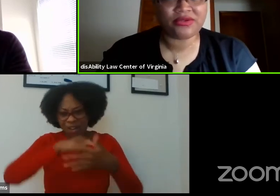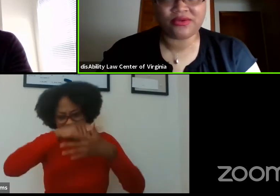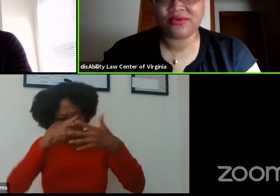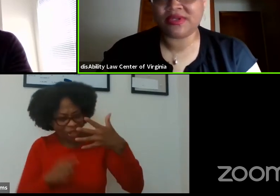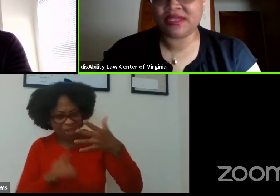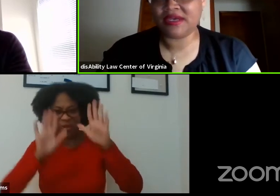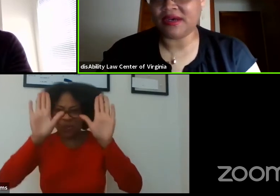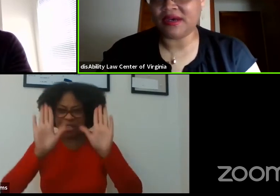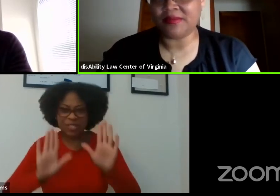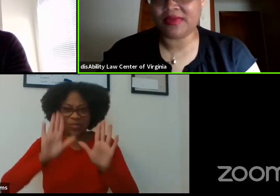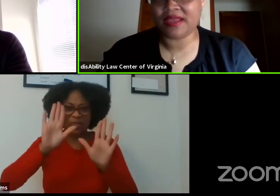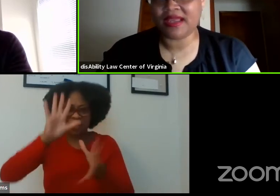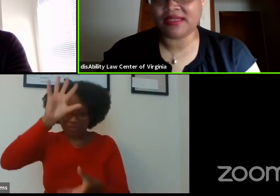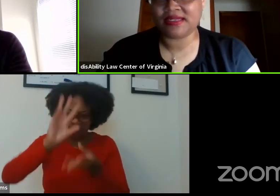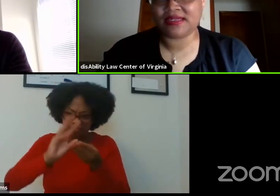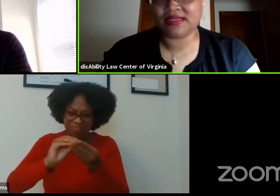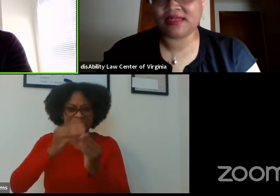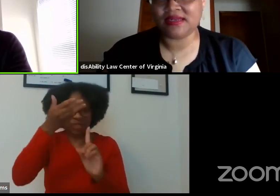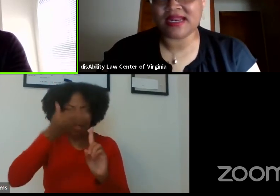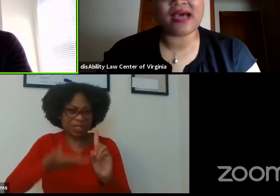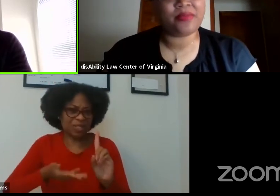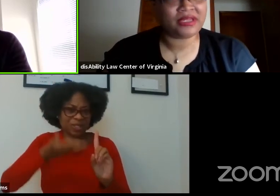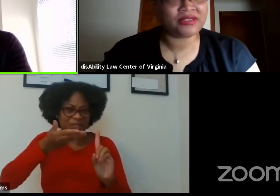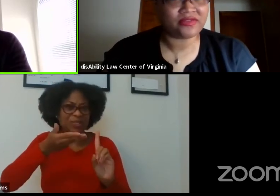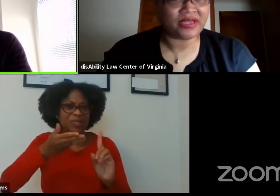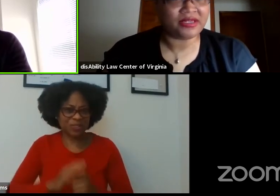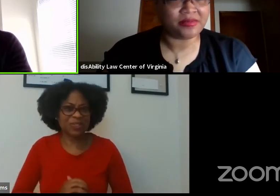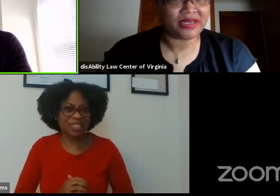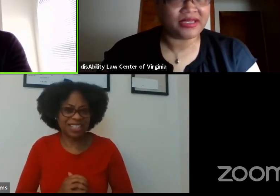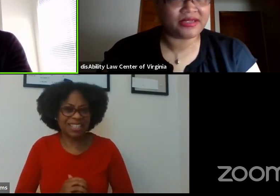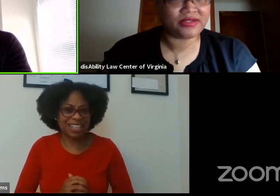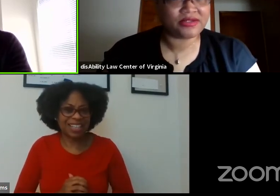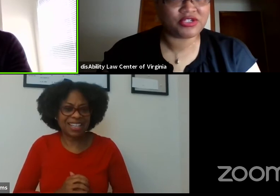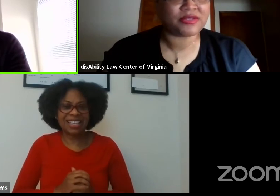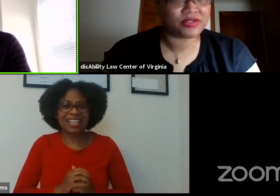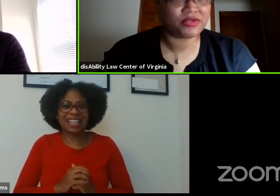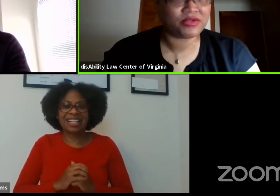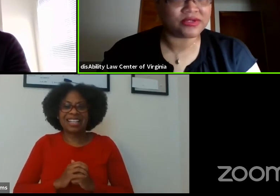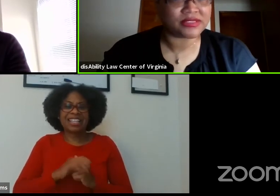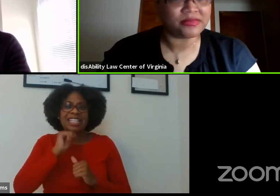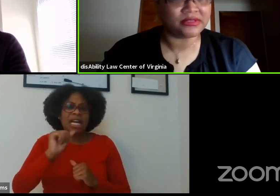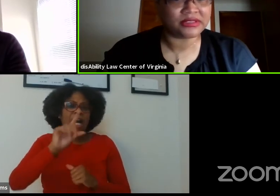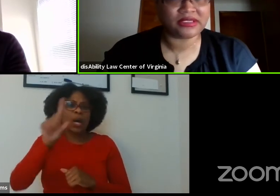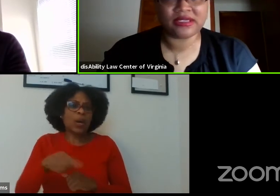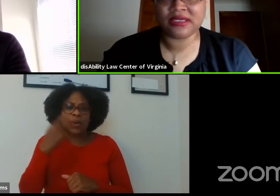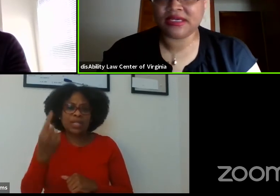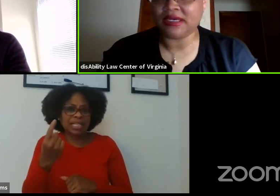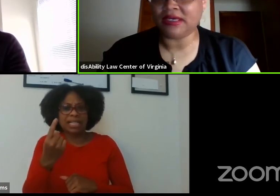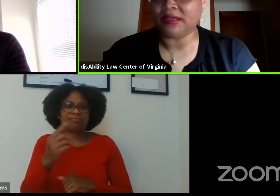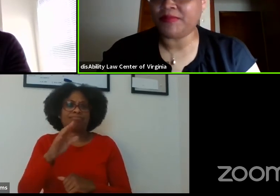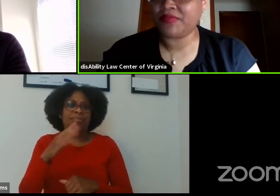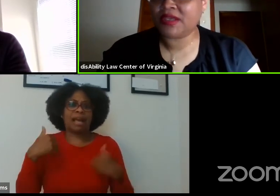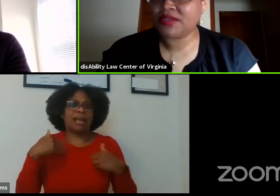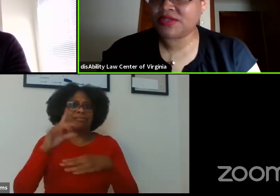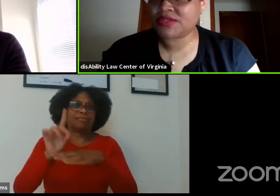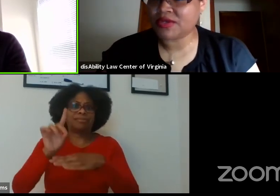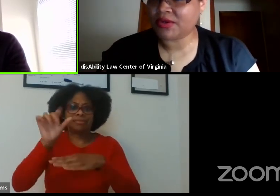make you you, and not being defined by just your disability.